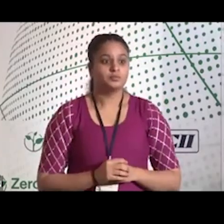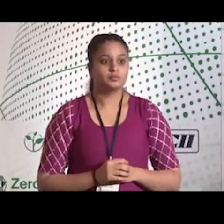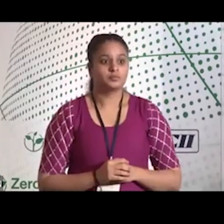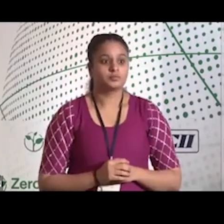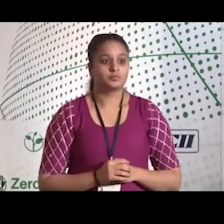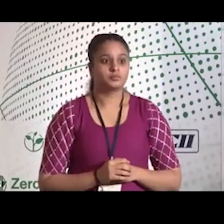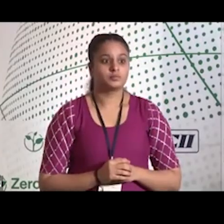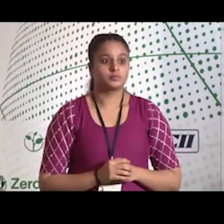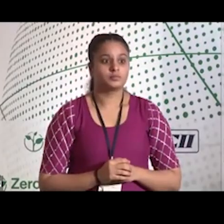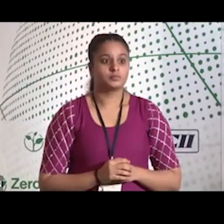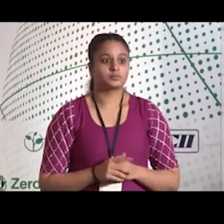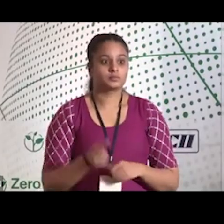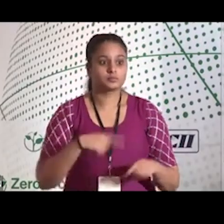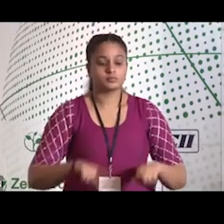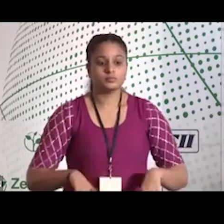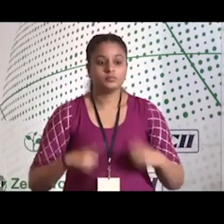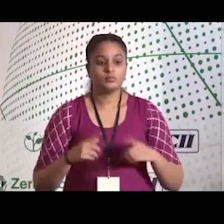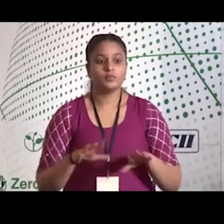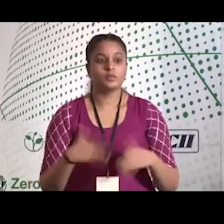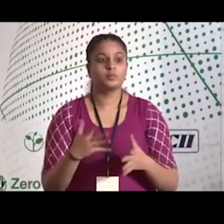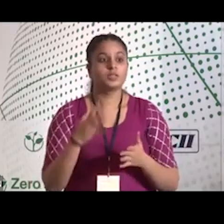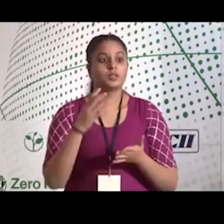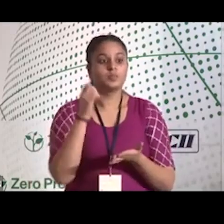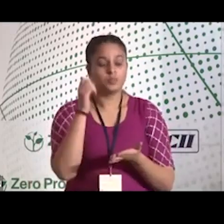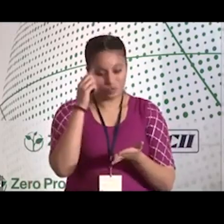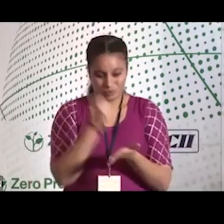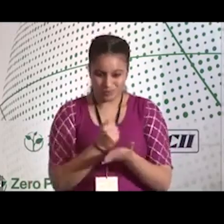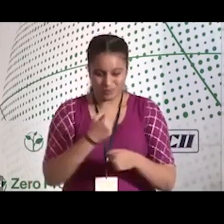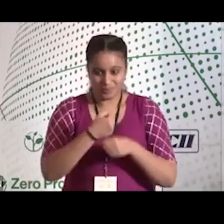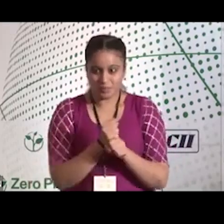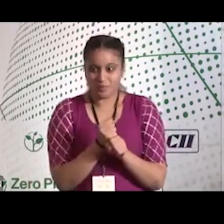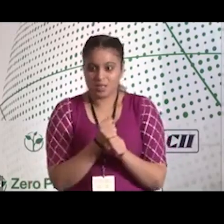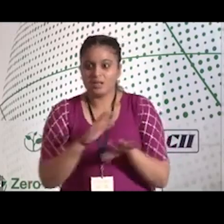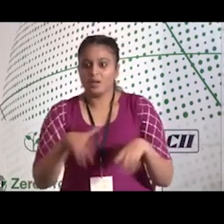to become the decision makers and for the reasons you also mentioned,